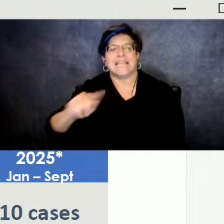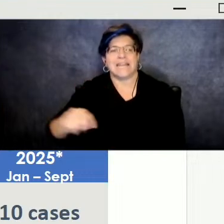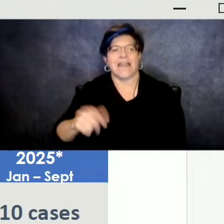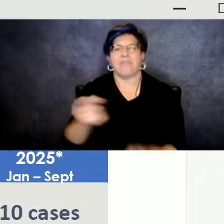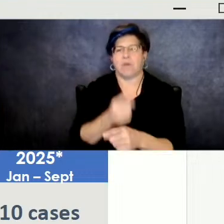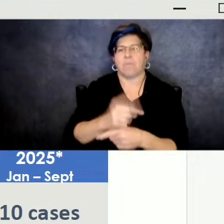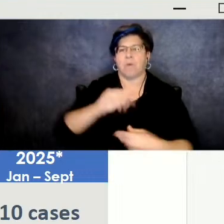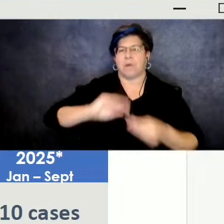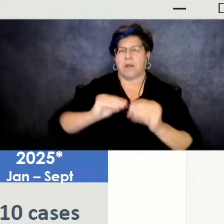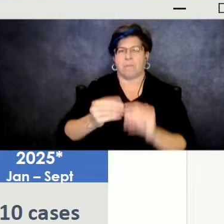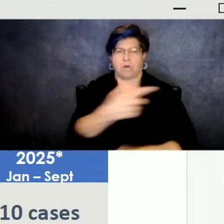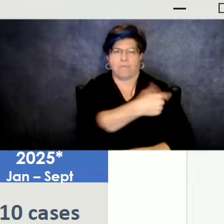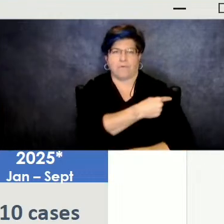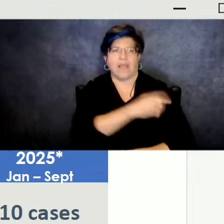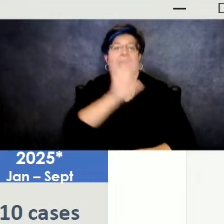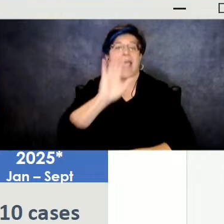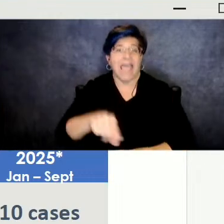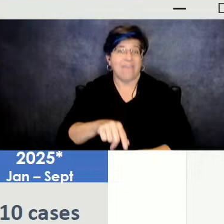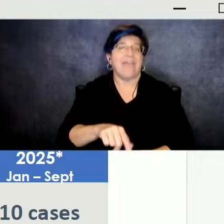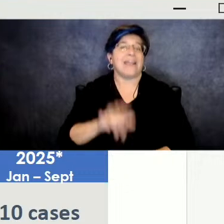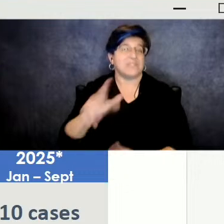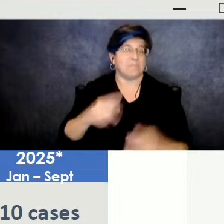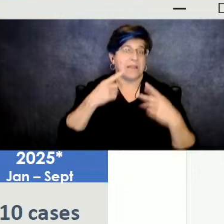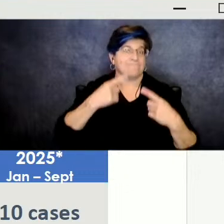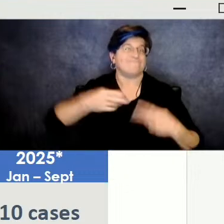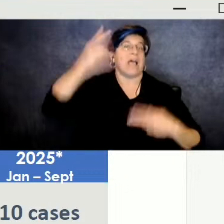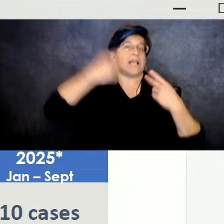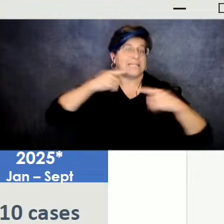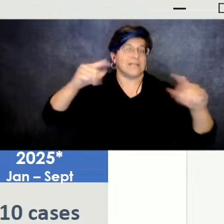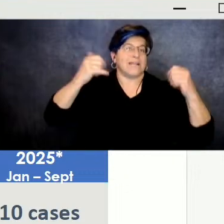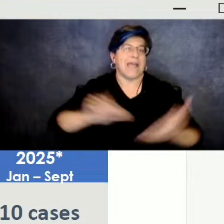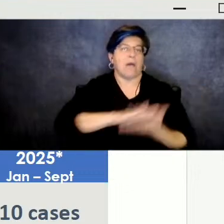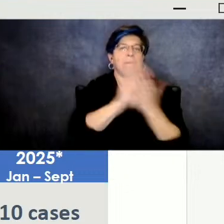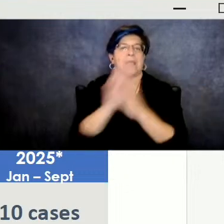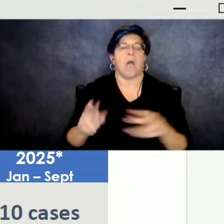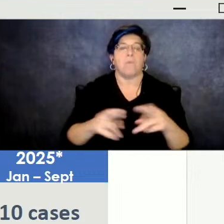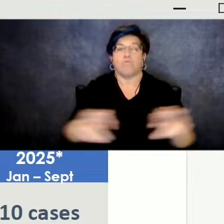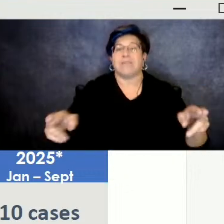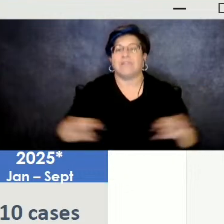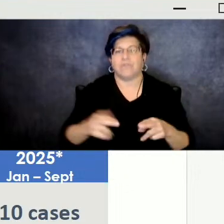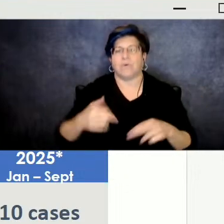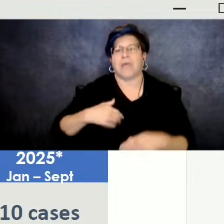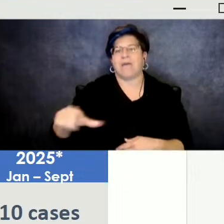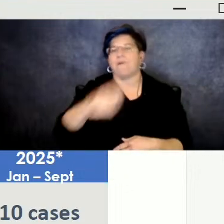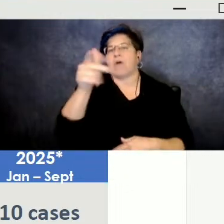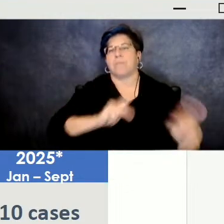APPROPRIATE NUMBER OF INJECTION SITES AND THAT SOME OF THAT HAS